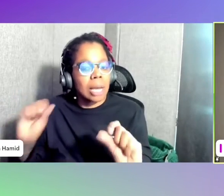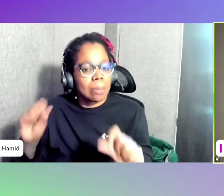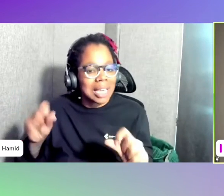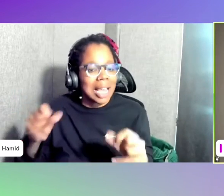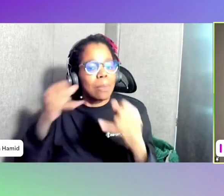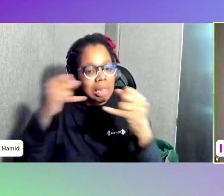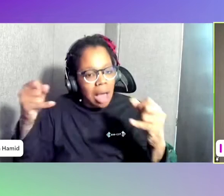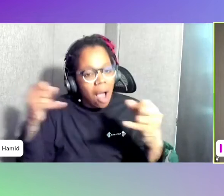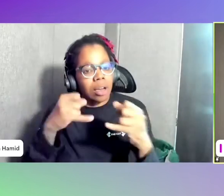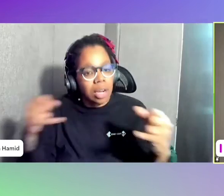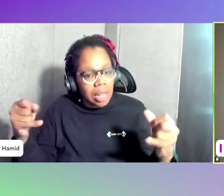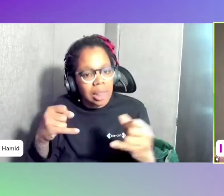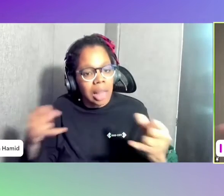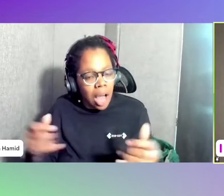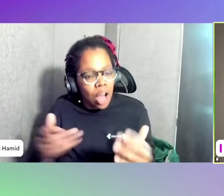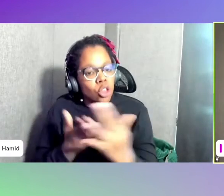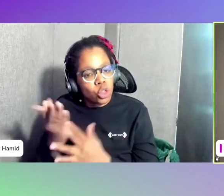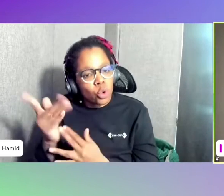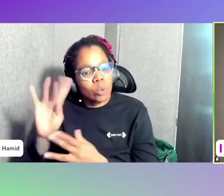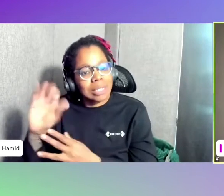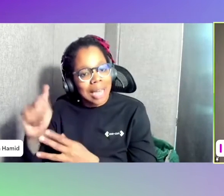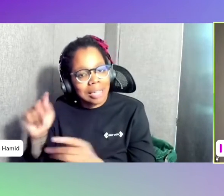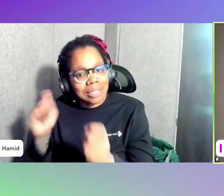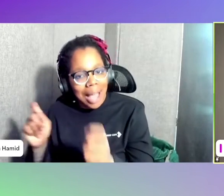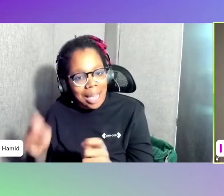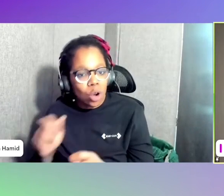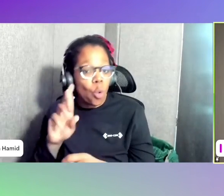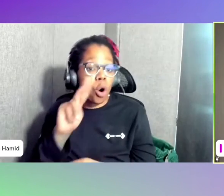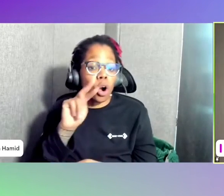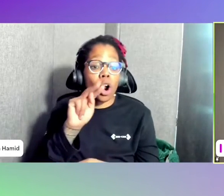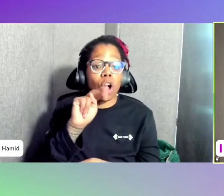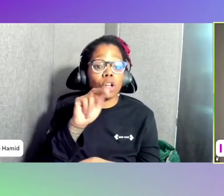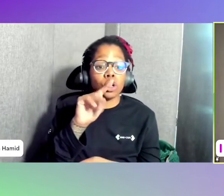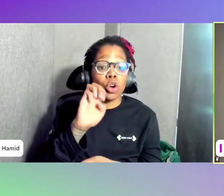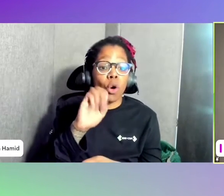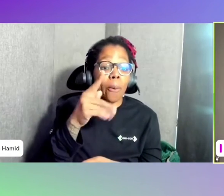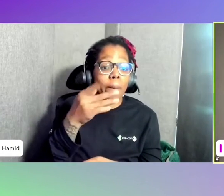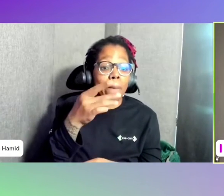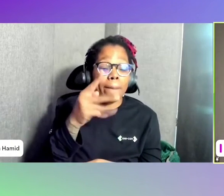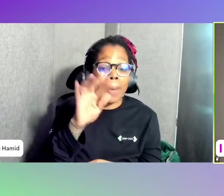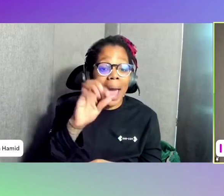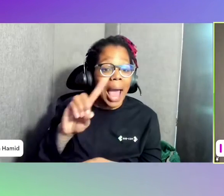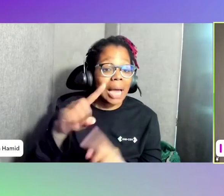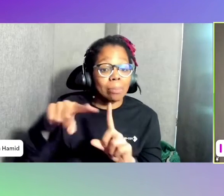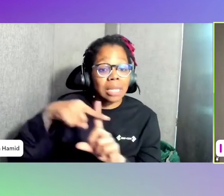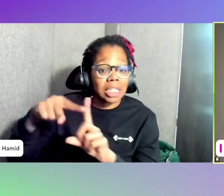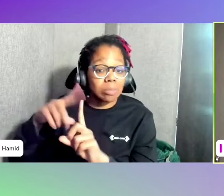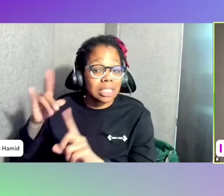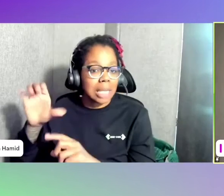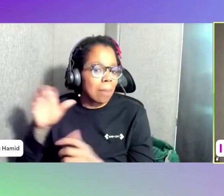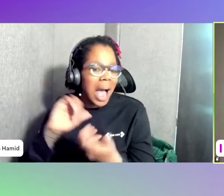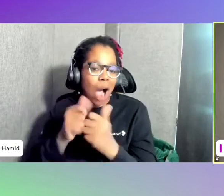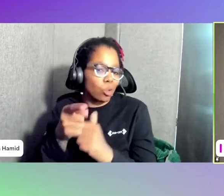documents easier to understand when you're not having any of that screen reader or barrel display. Being able to go